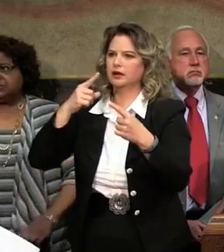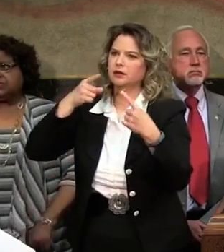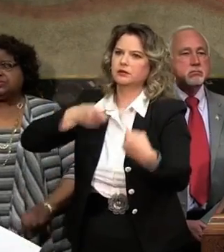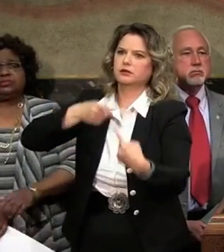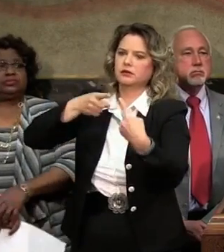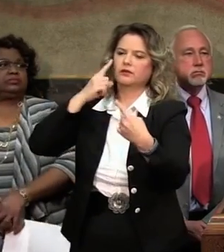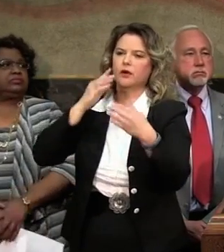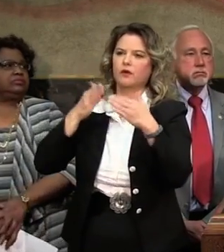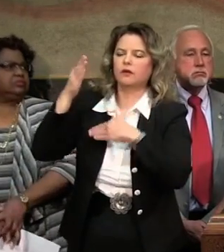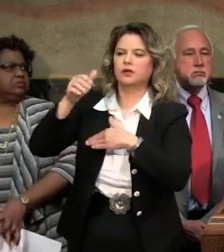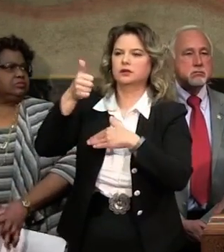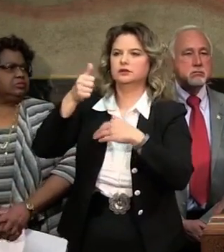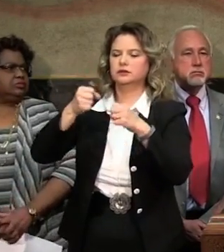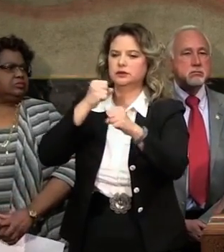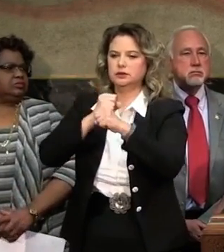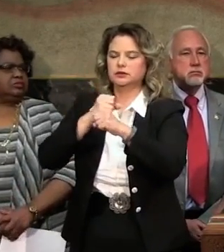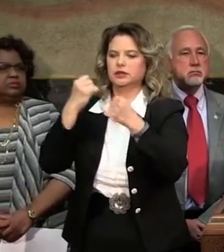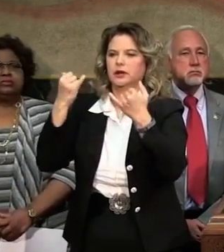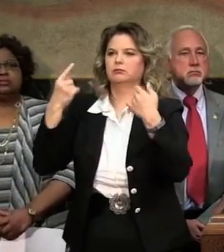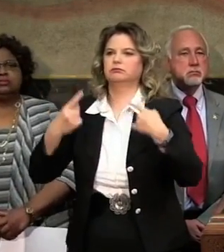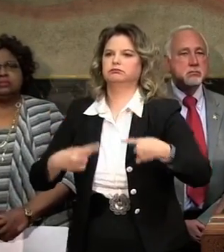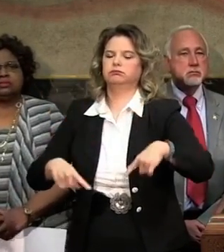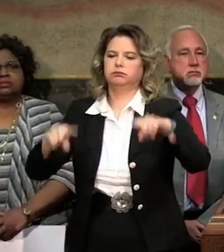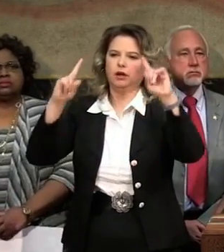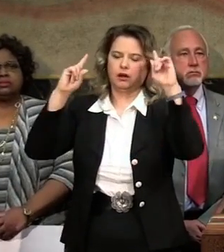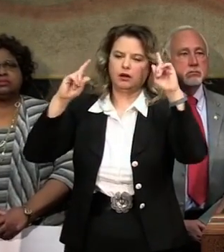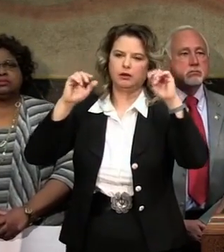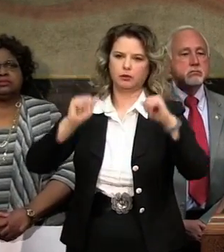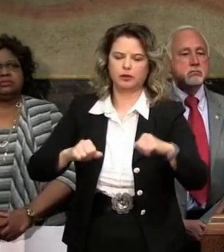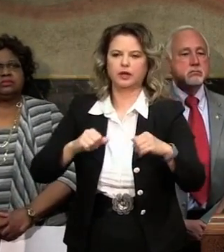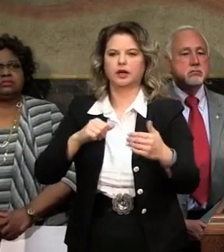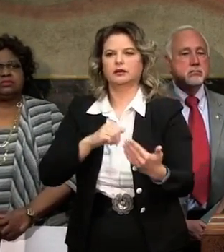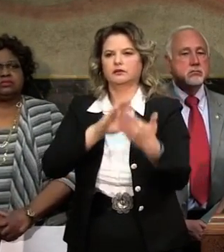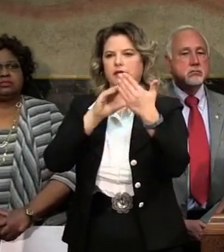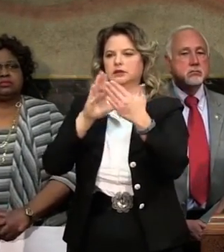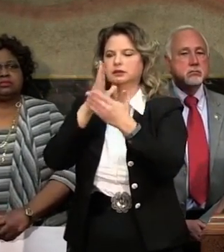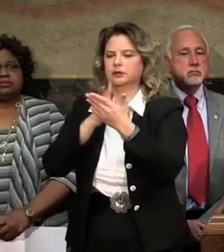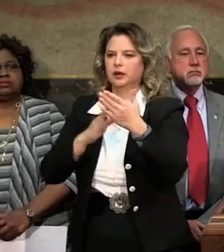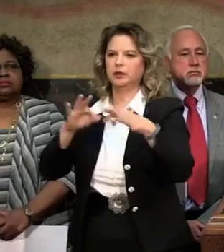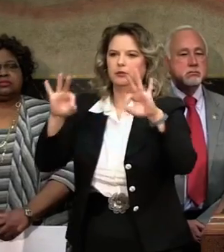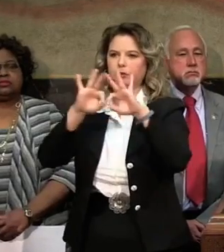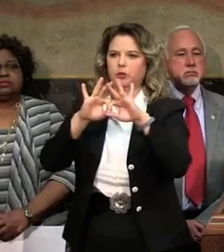is finally here so that we can address some of our most pressing needs specifically during this legislative